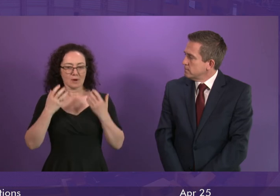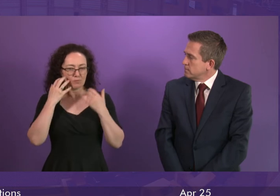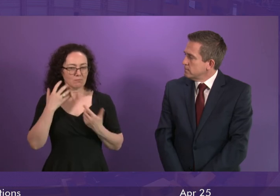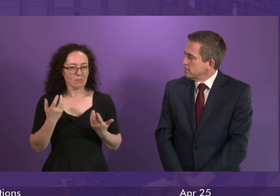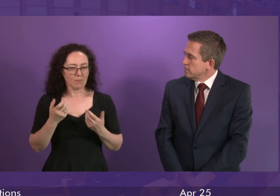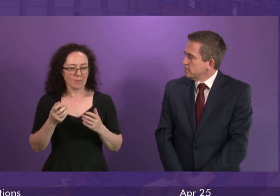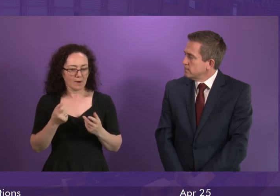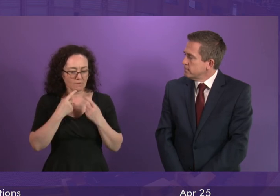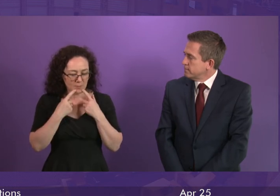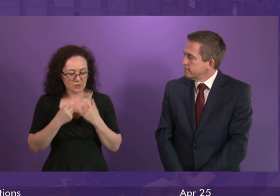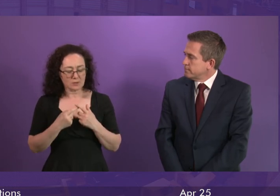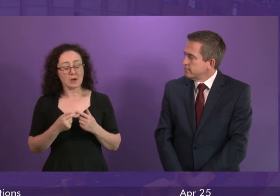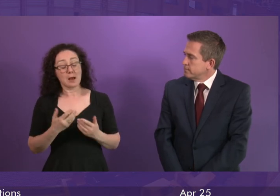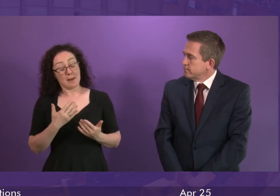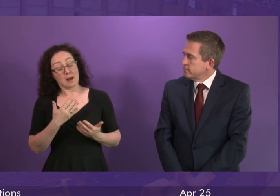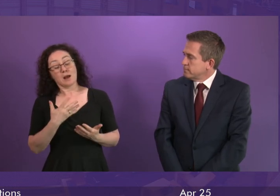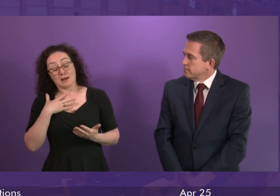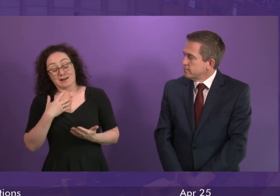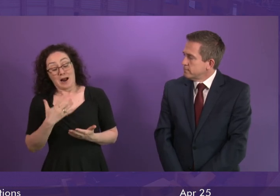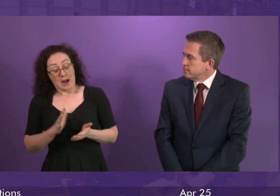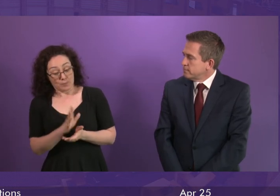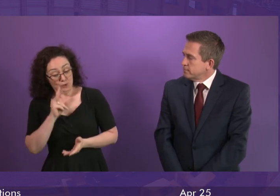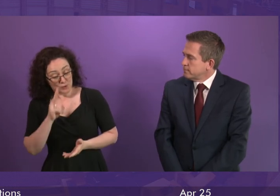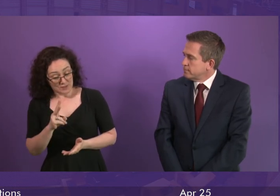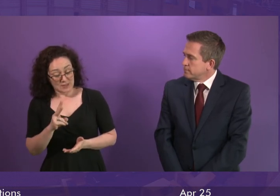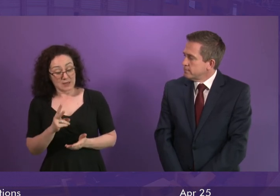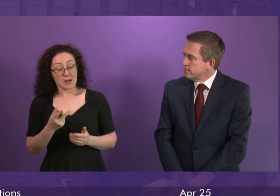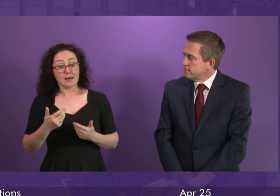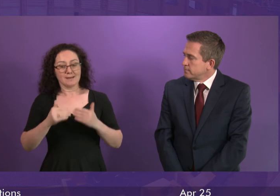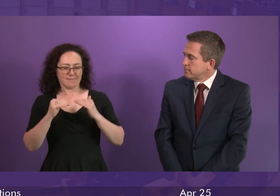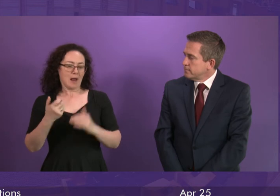childhood immunisation rates across Scotland remain very high. That reflects both the hardworking